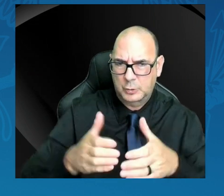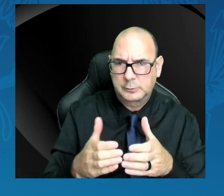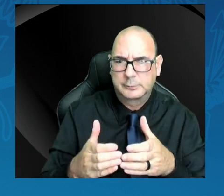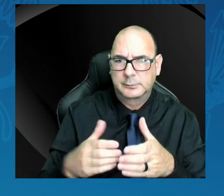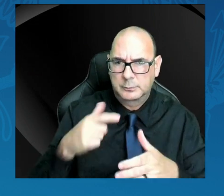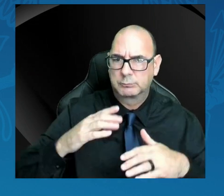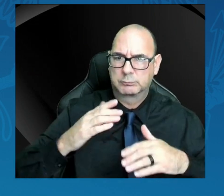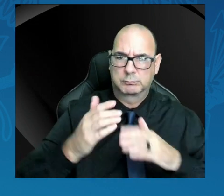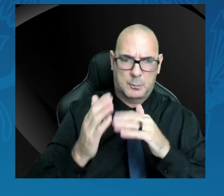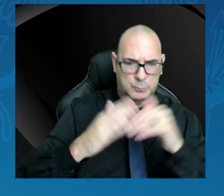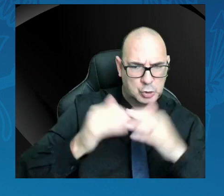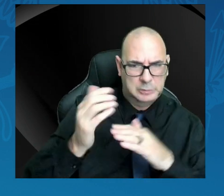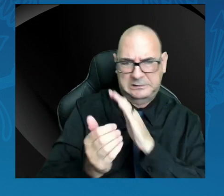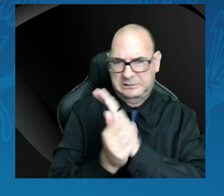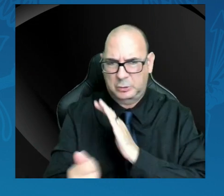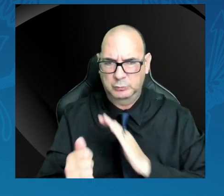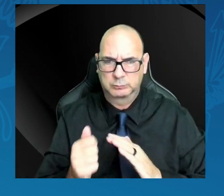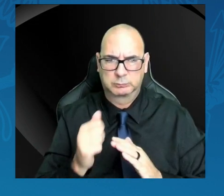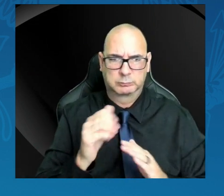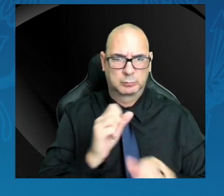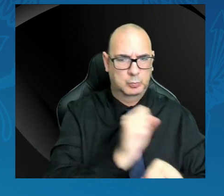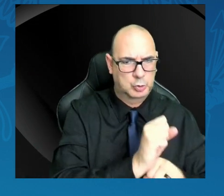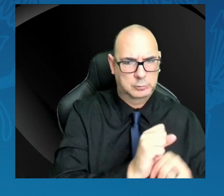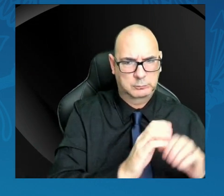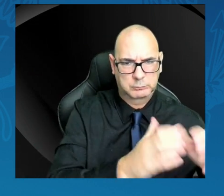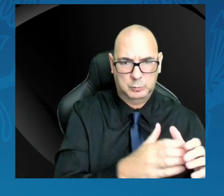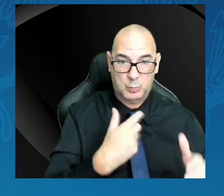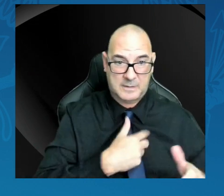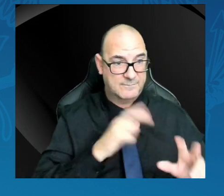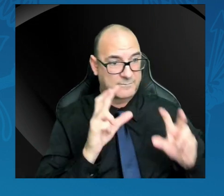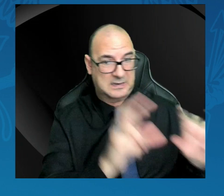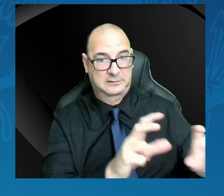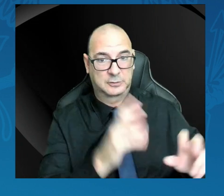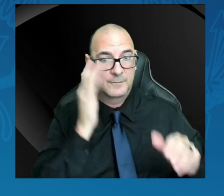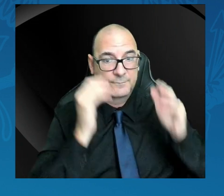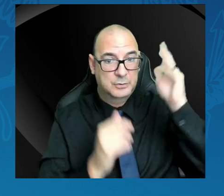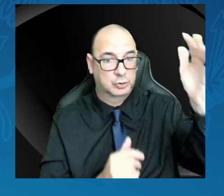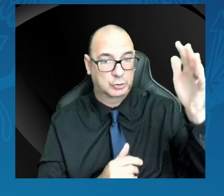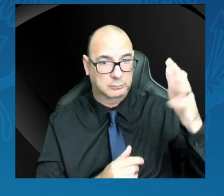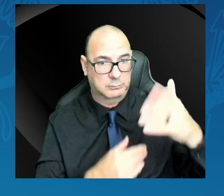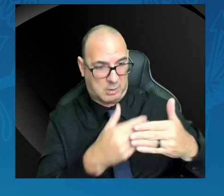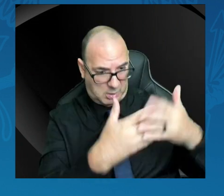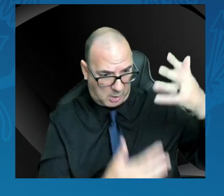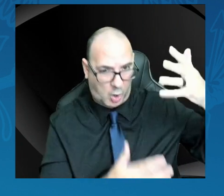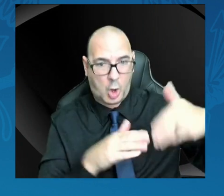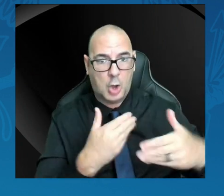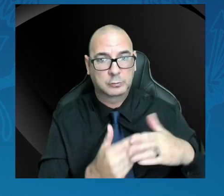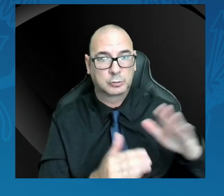we are investing in the future. These things are all connected. But the future is not inevitable.